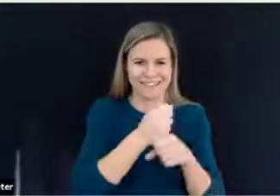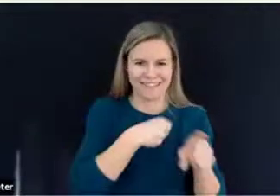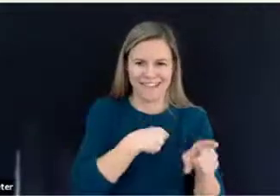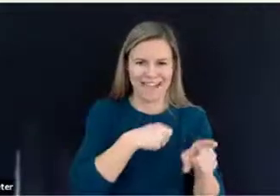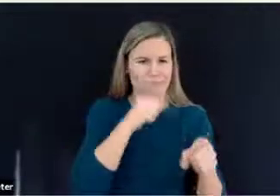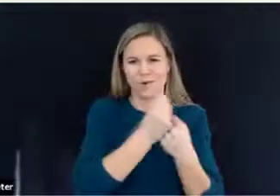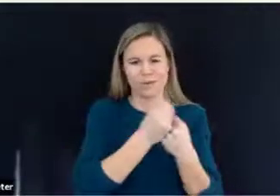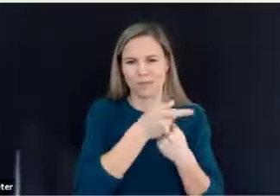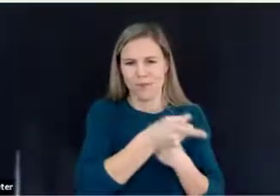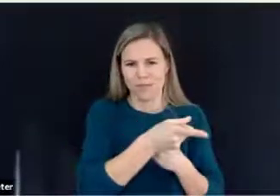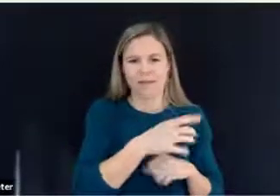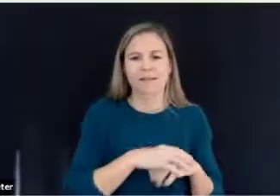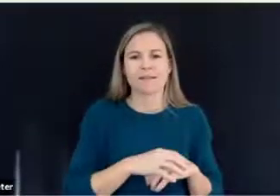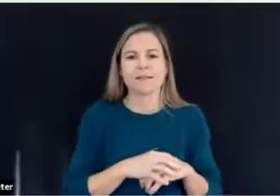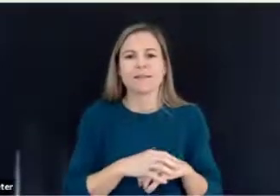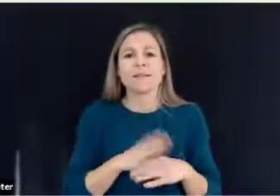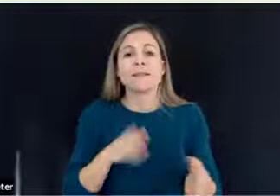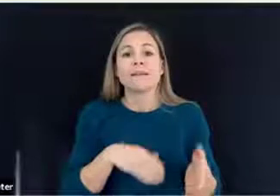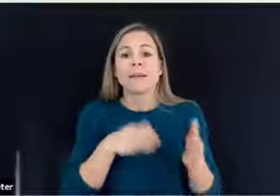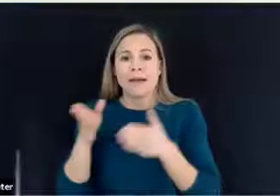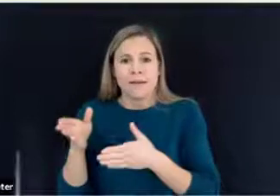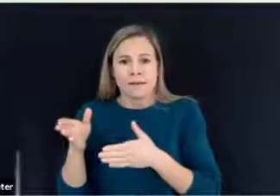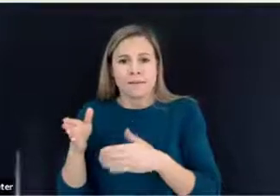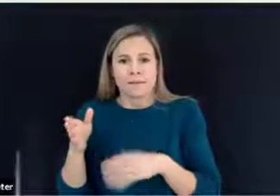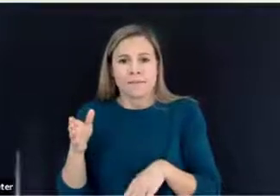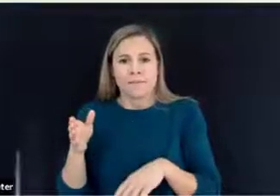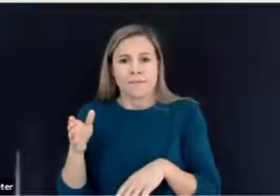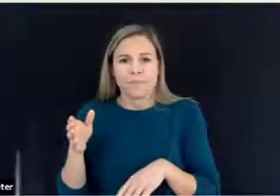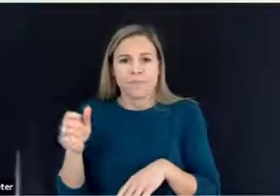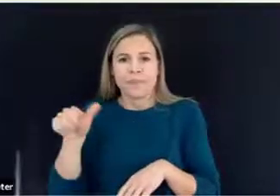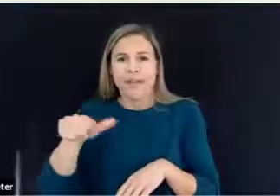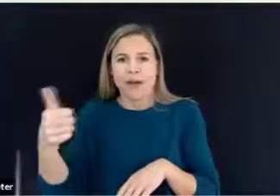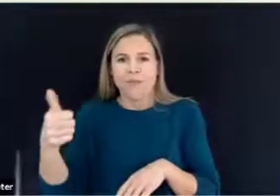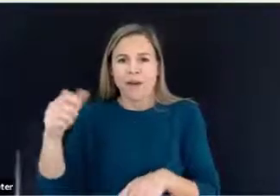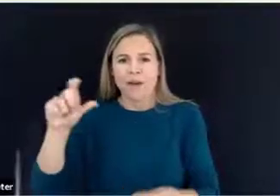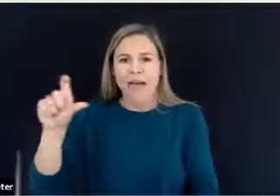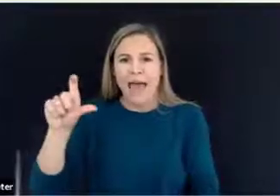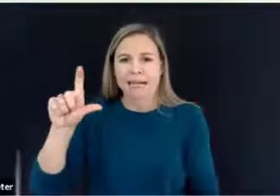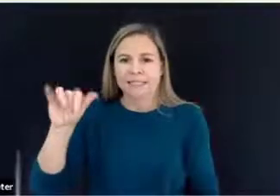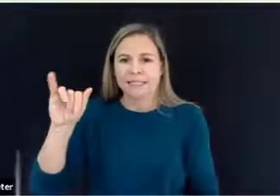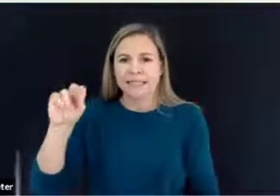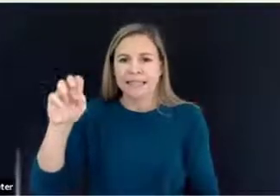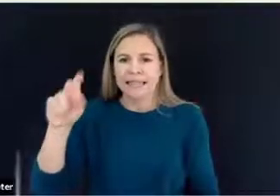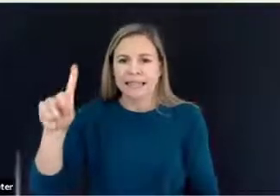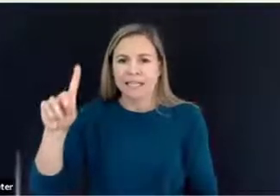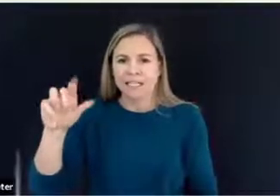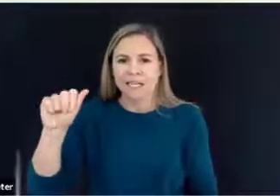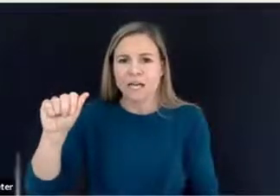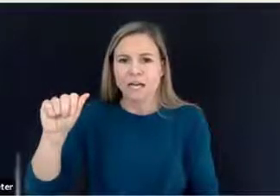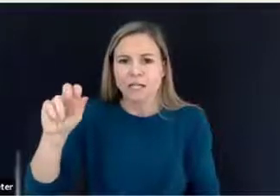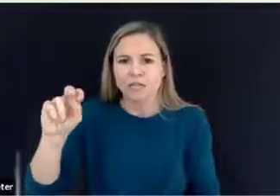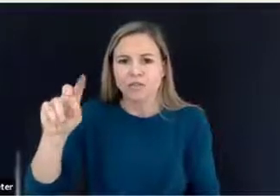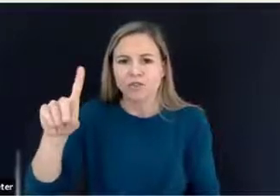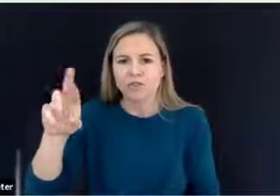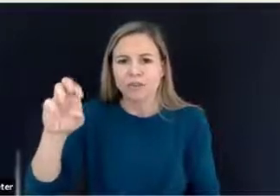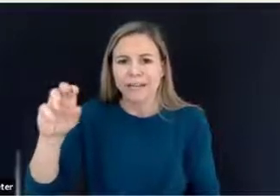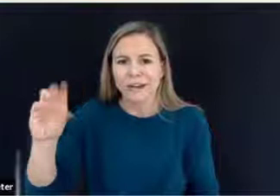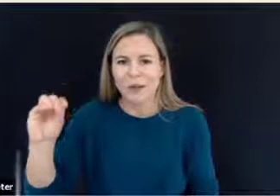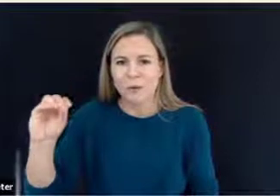And then additionally, X-linked adrenoleukodystrophy we do not provide support for.